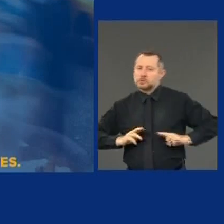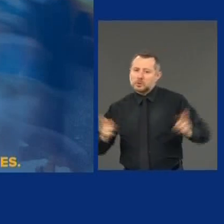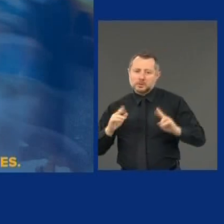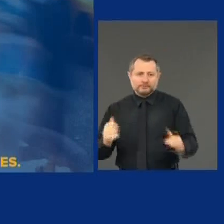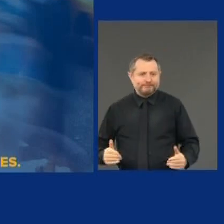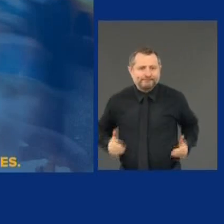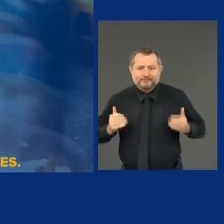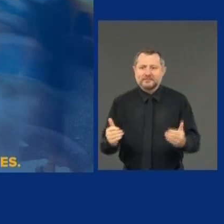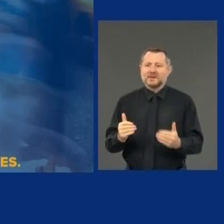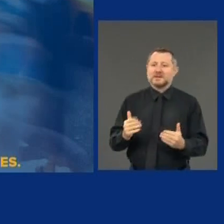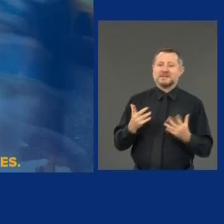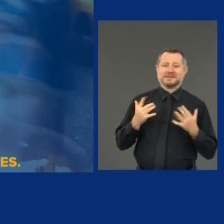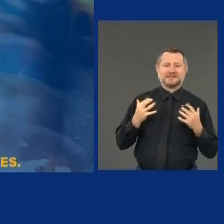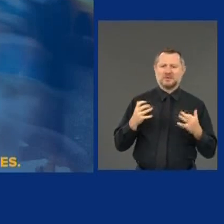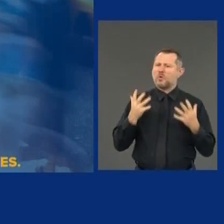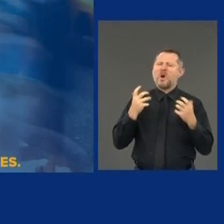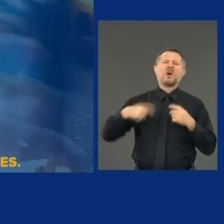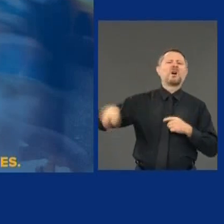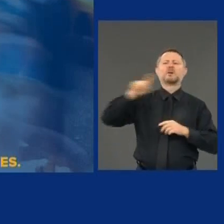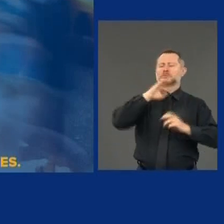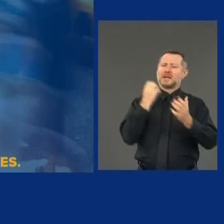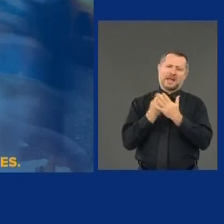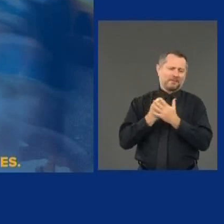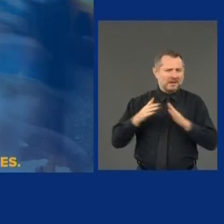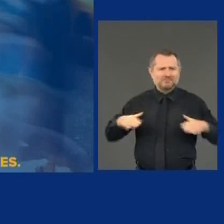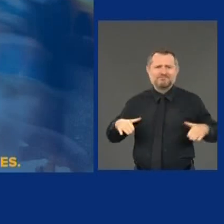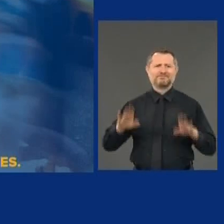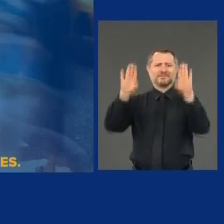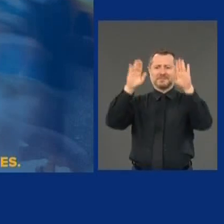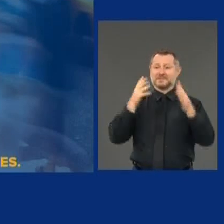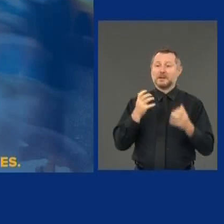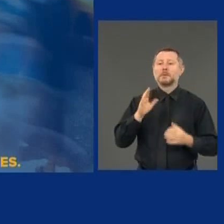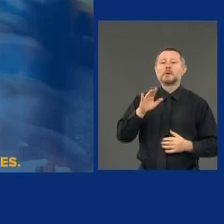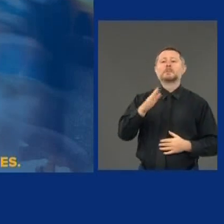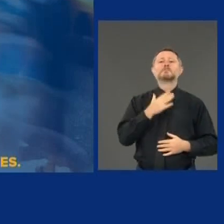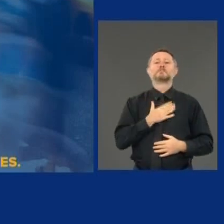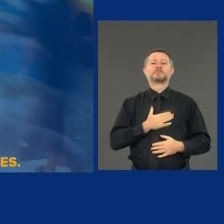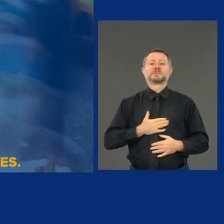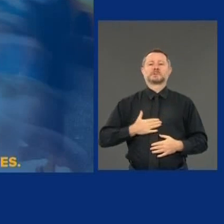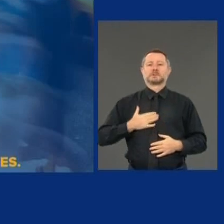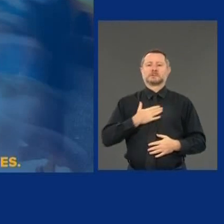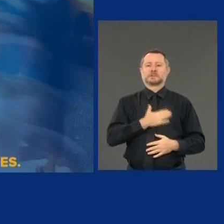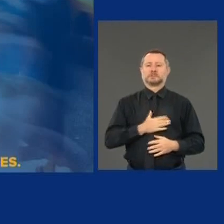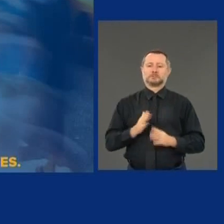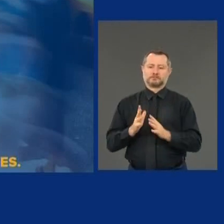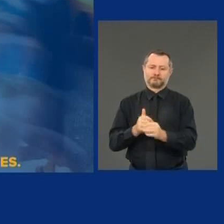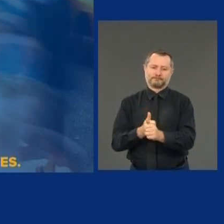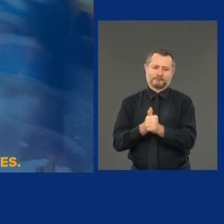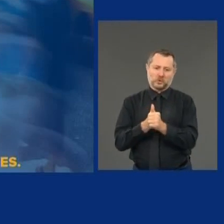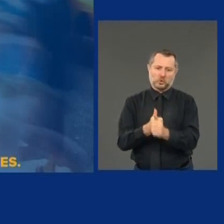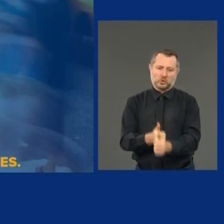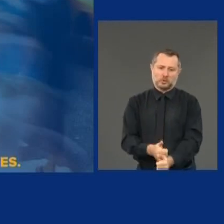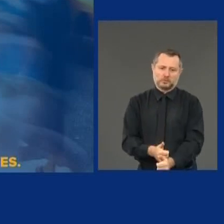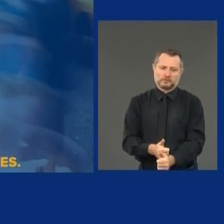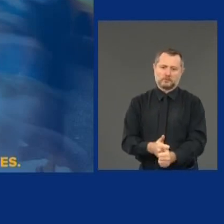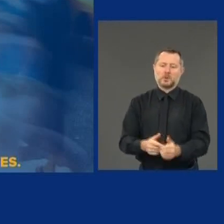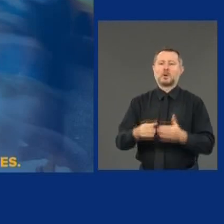ALSO, A POINT OF CAUTION, BUSINESSES, I KNOW BUSINESSES ARE ANXIOUS TO OPEN AND EVERYONE IS ANXIOUS TO GET THE ECONOMY